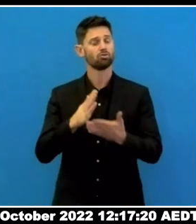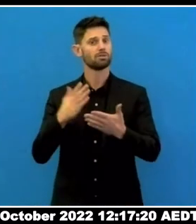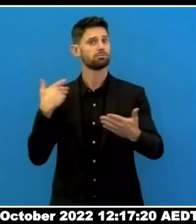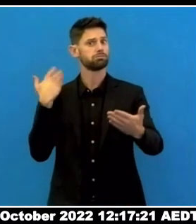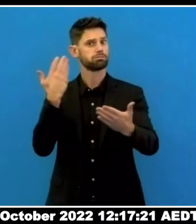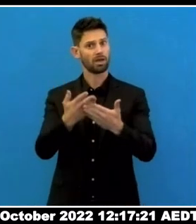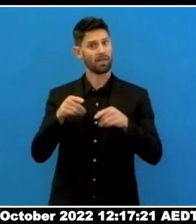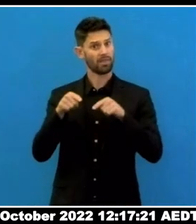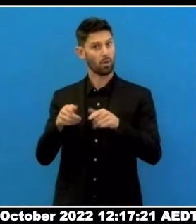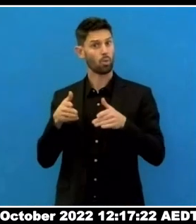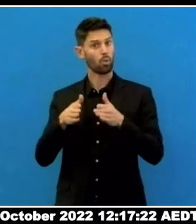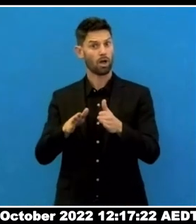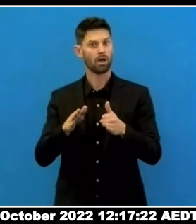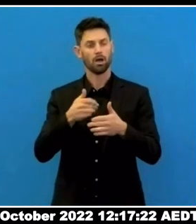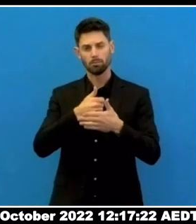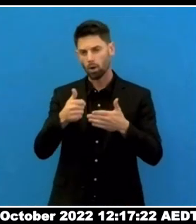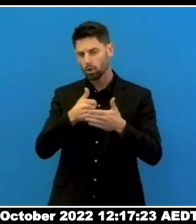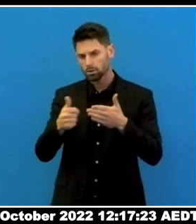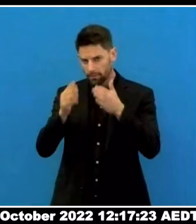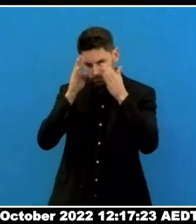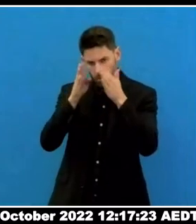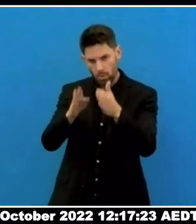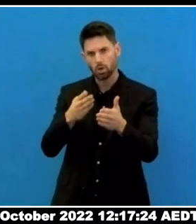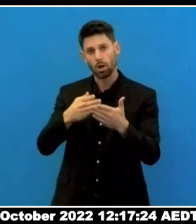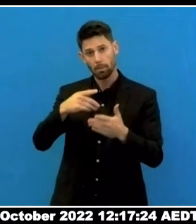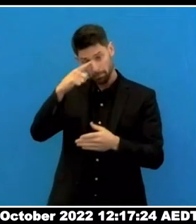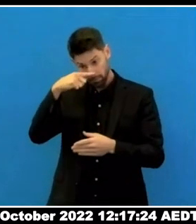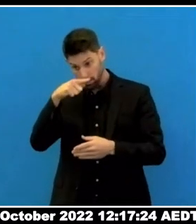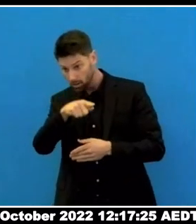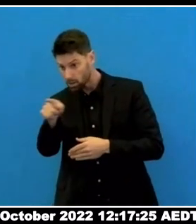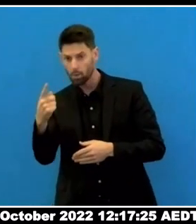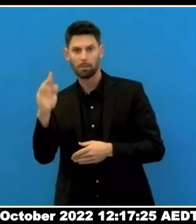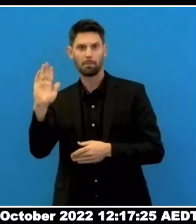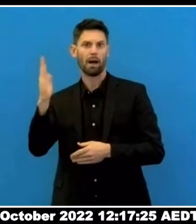was very much focused on supporting people who were victims of torture